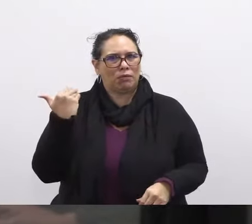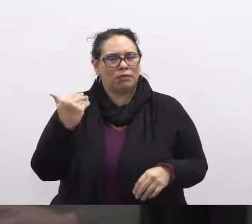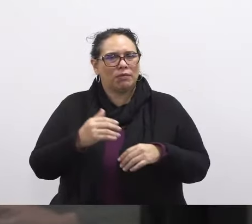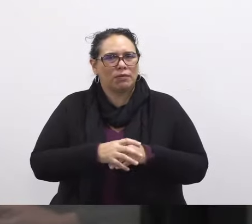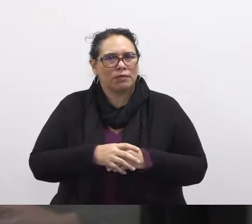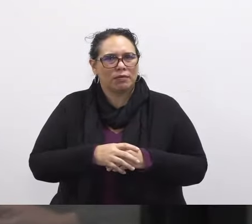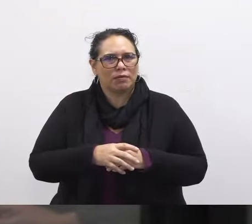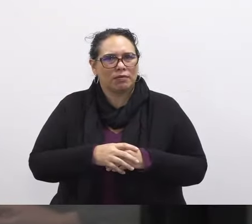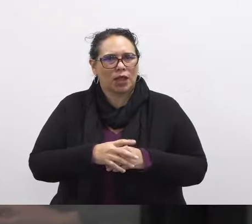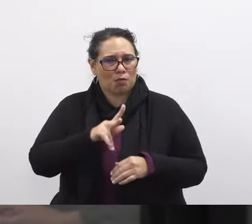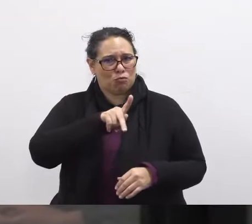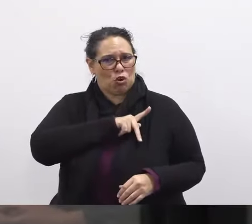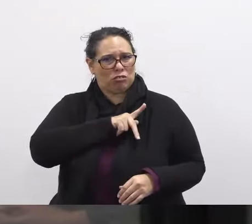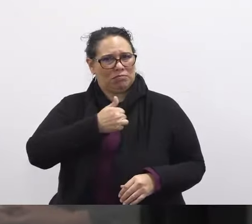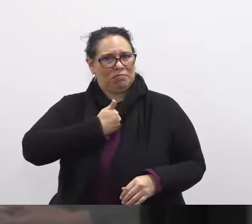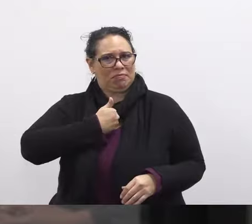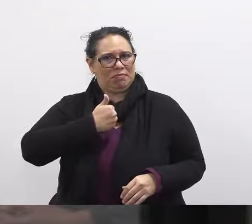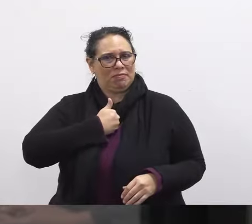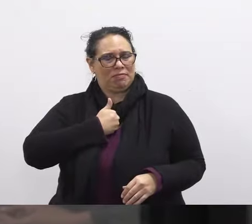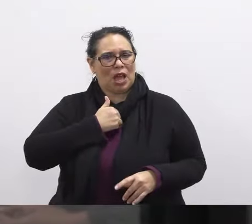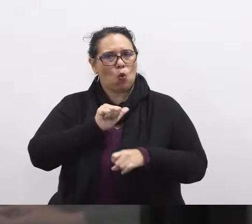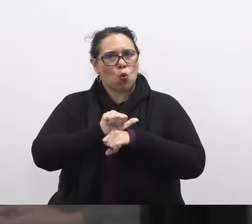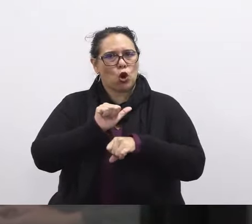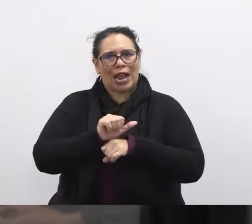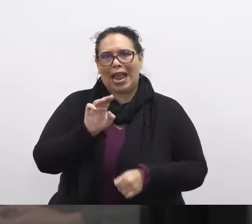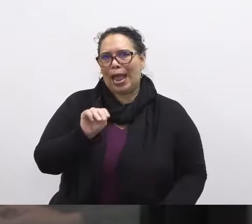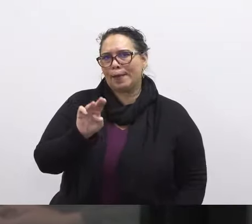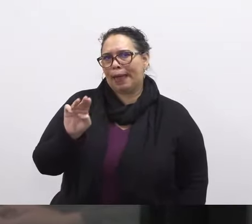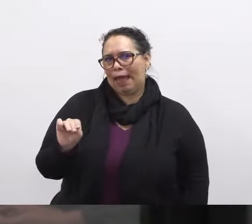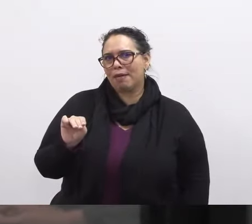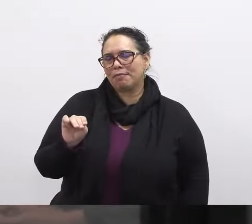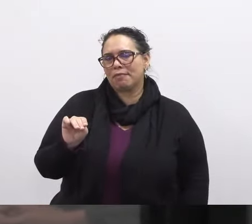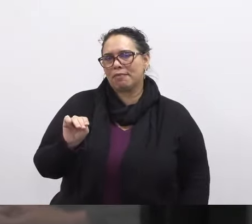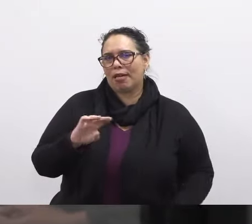I personally work in an MM class, which is a mild to moderate.